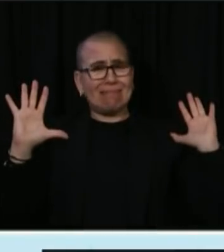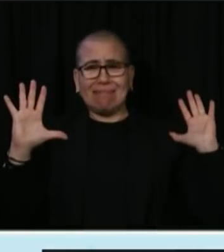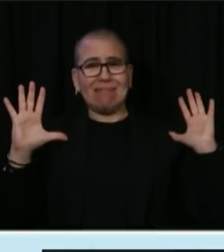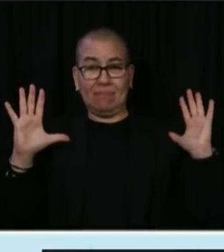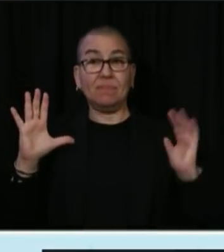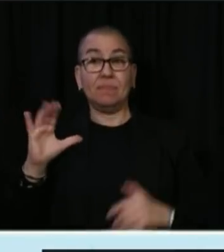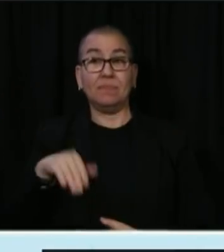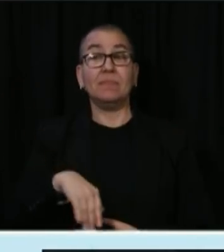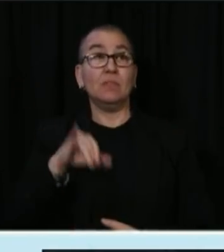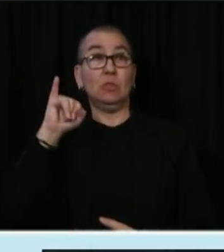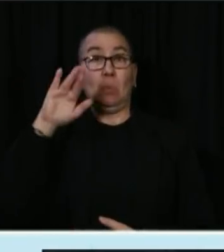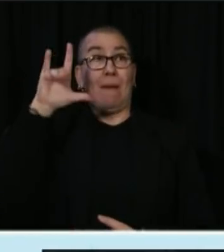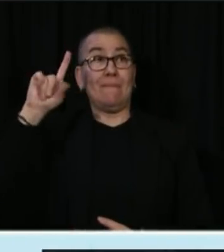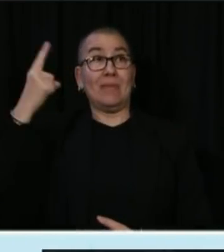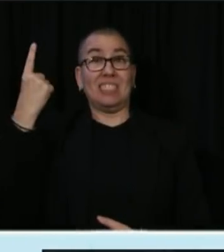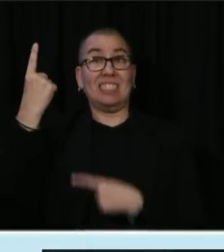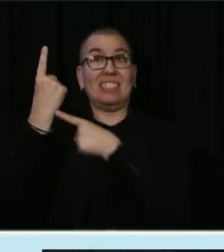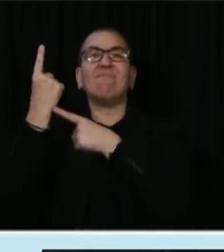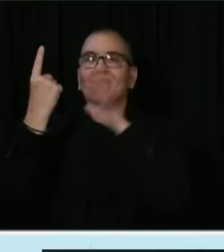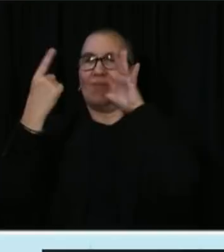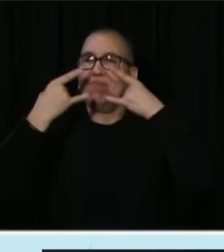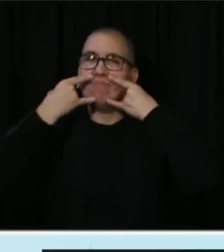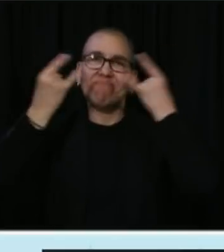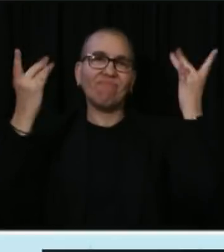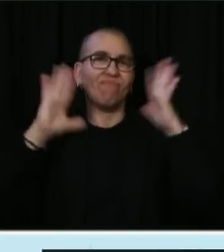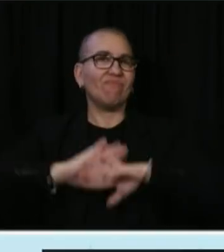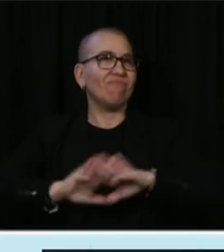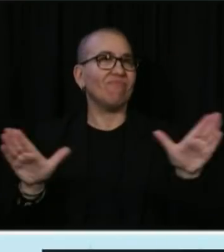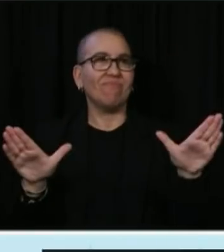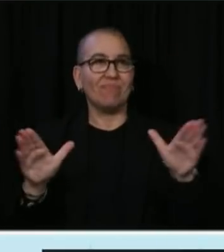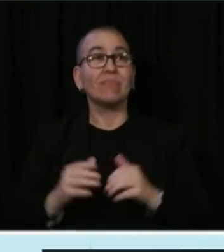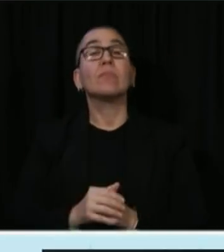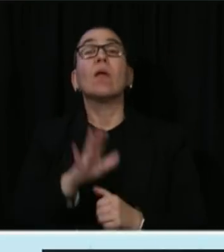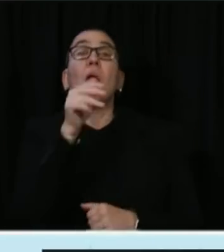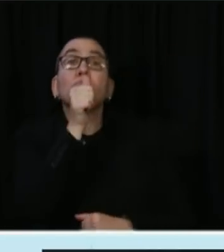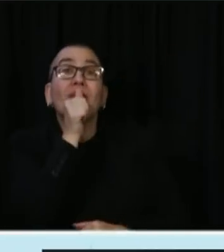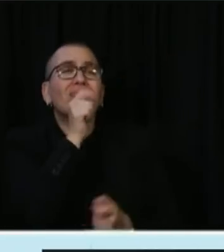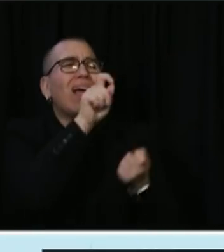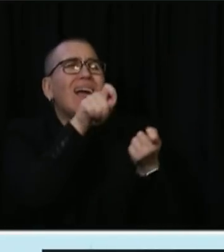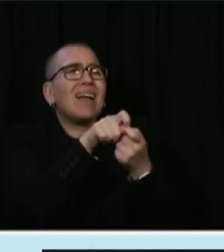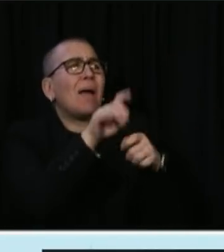THE STATEWIDE MASK MANDATE WILL INN AND MANY WILL WEAR MASKS. MANY HAVE SAID THEY HAVE NEVER